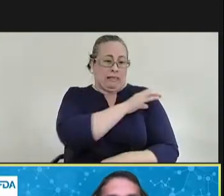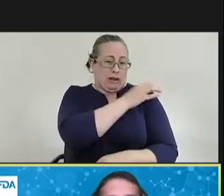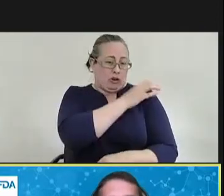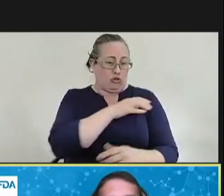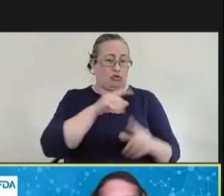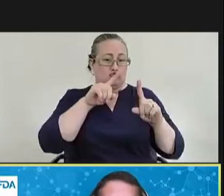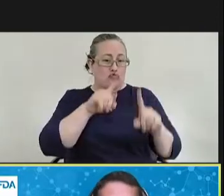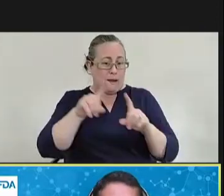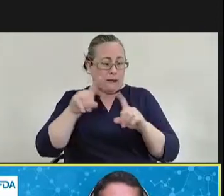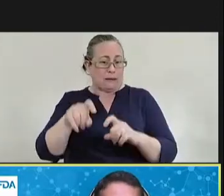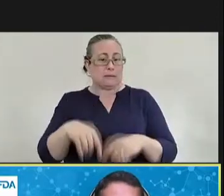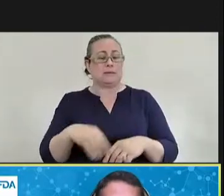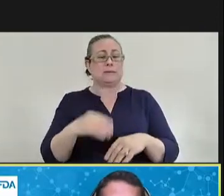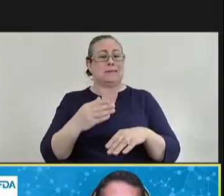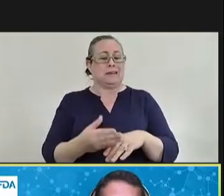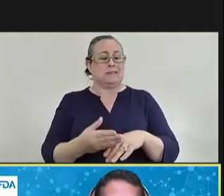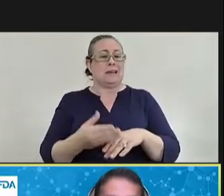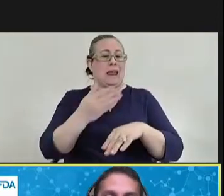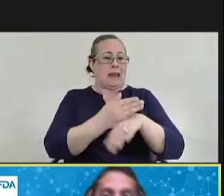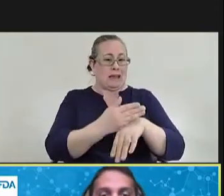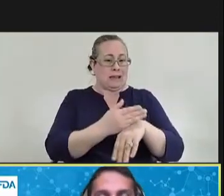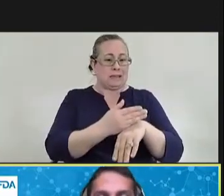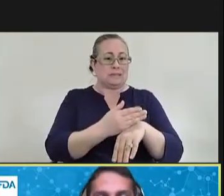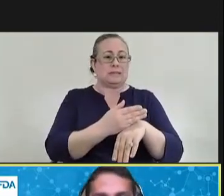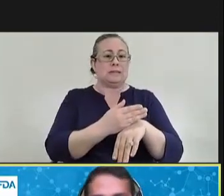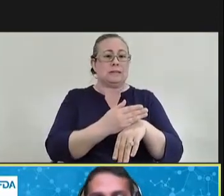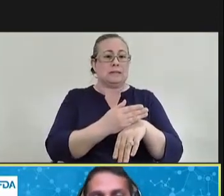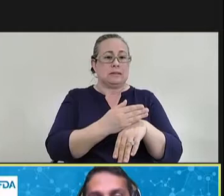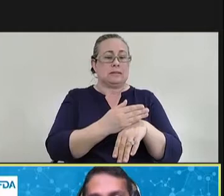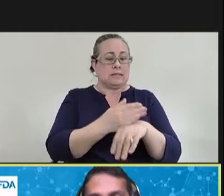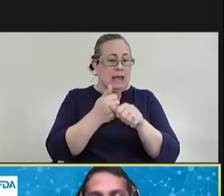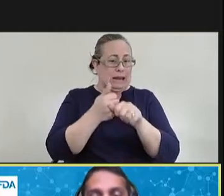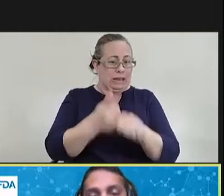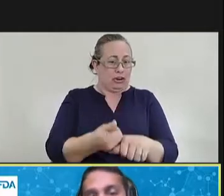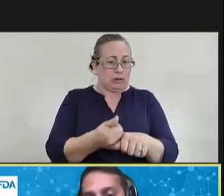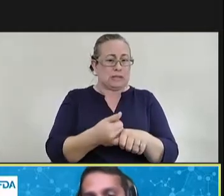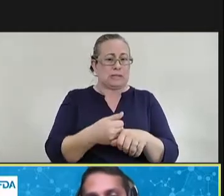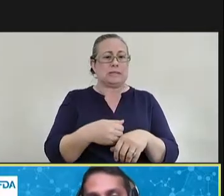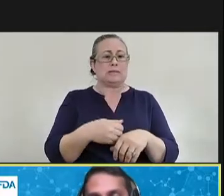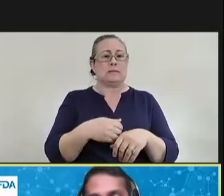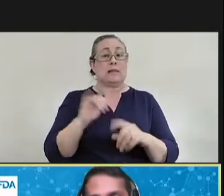enhanced medication adherence and study retention, which is really applicable for vaccine trials,